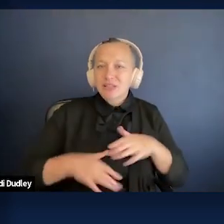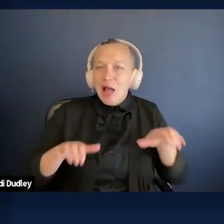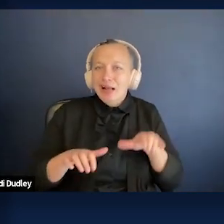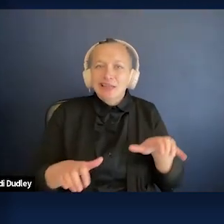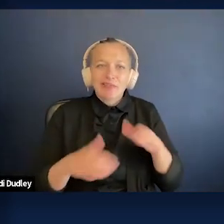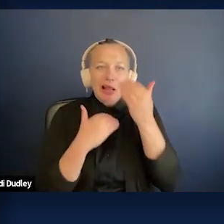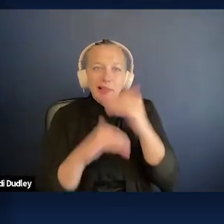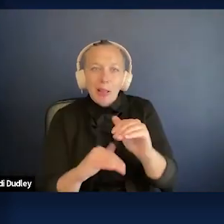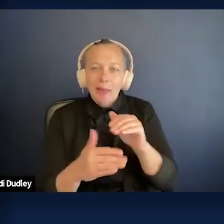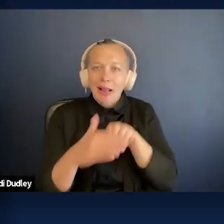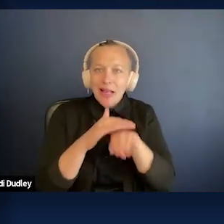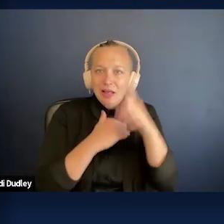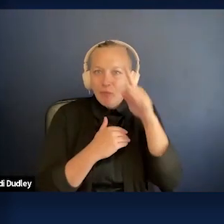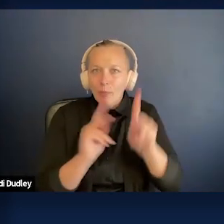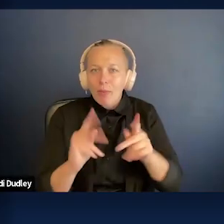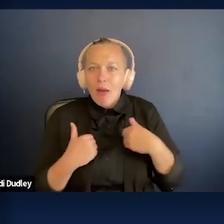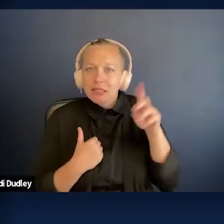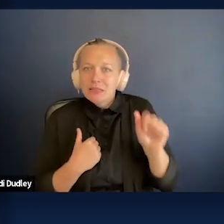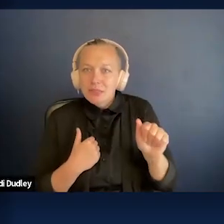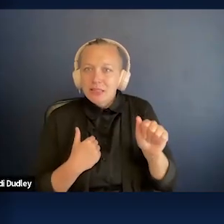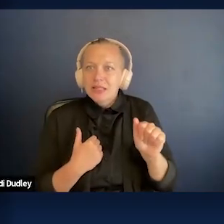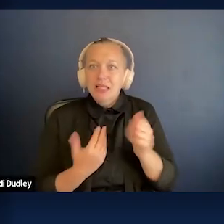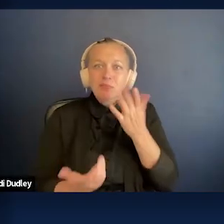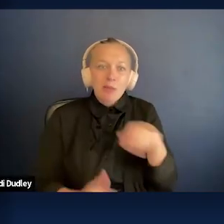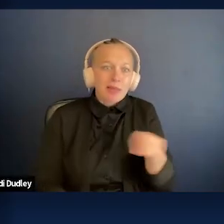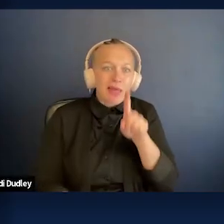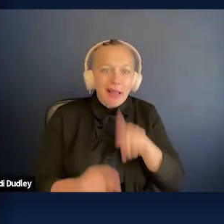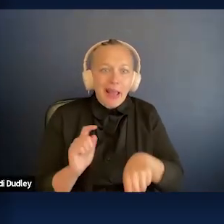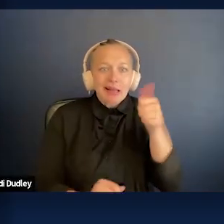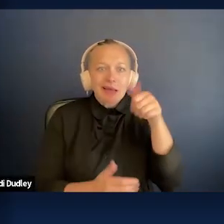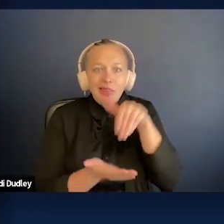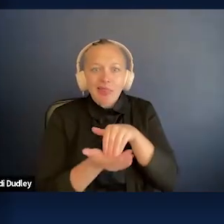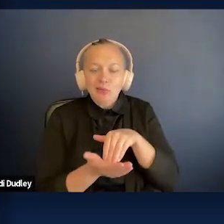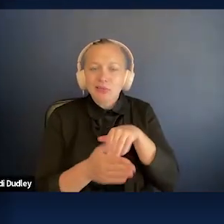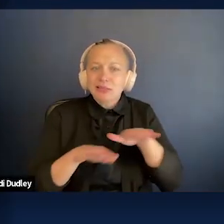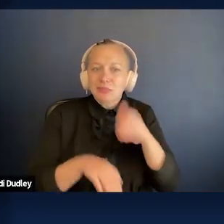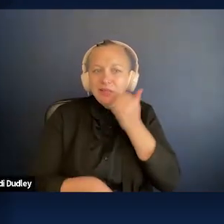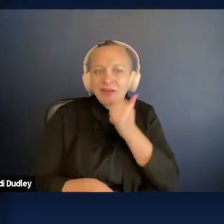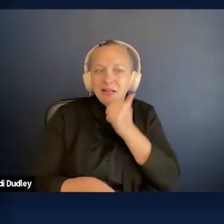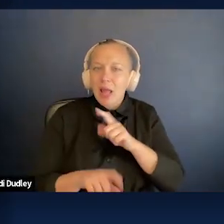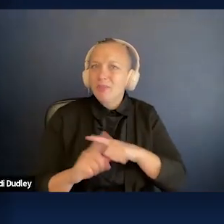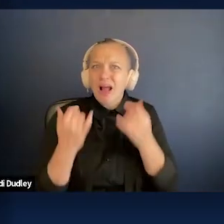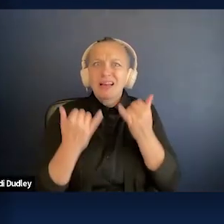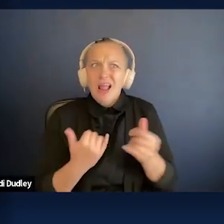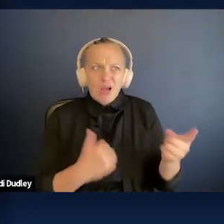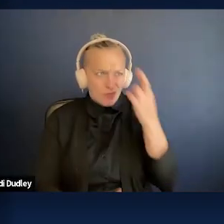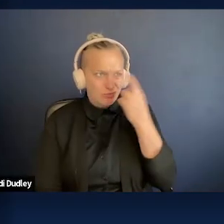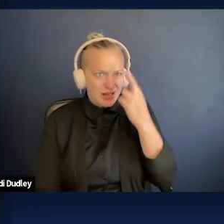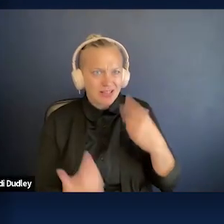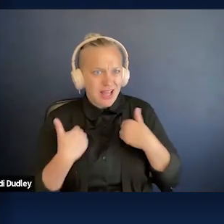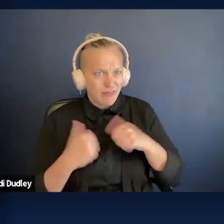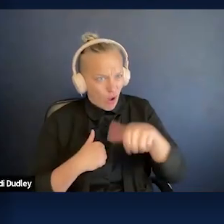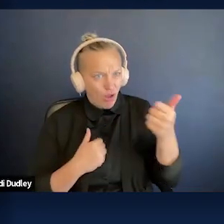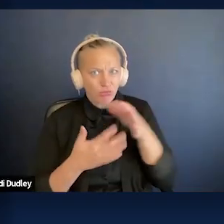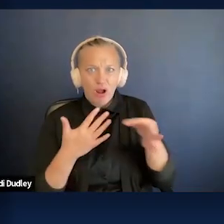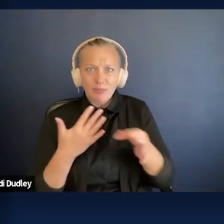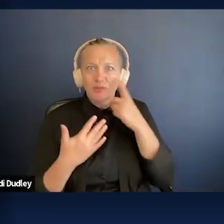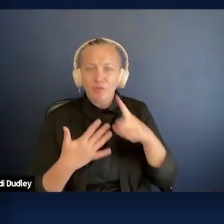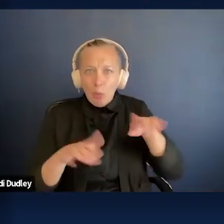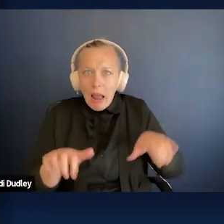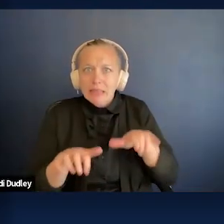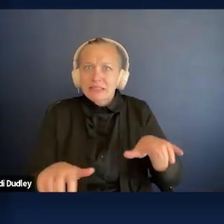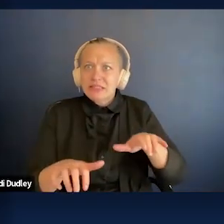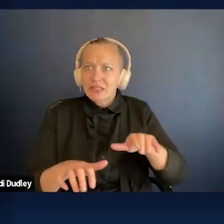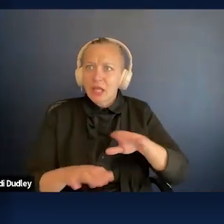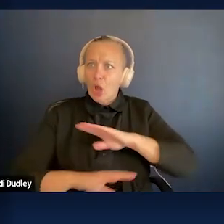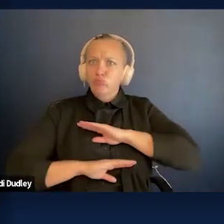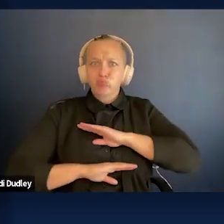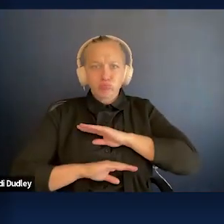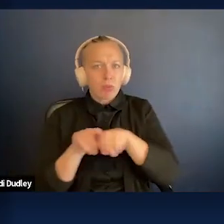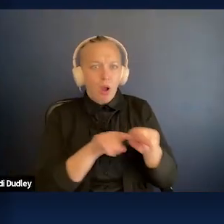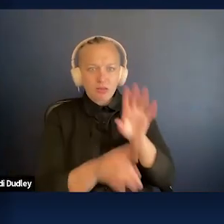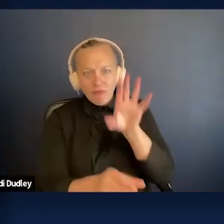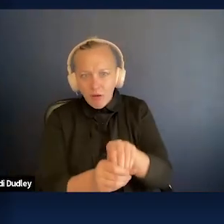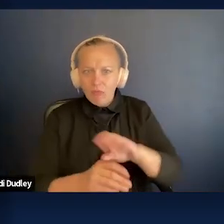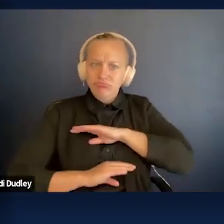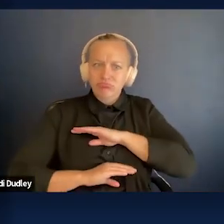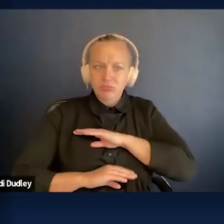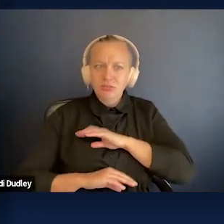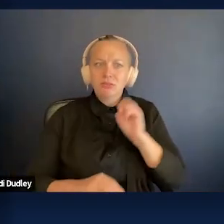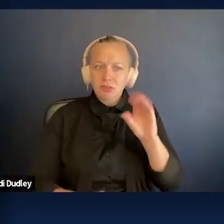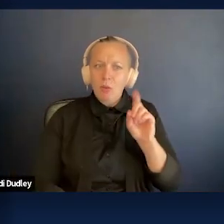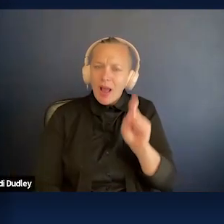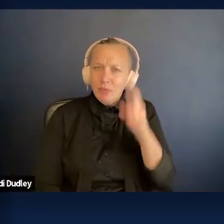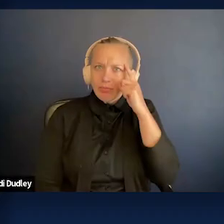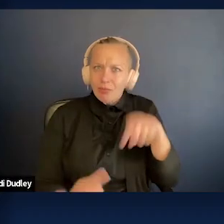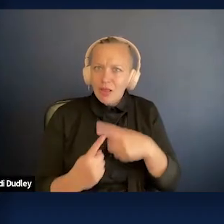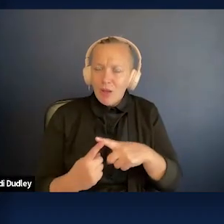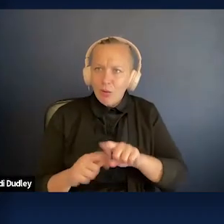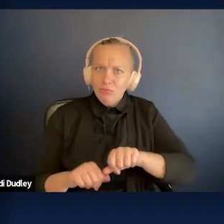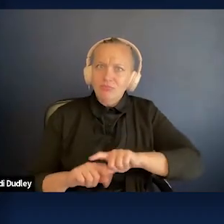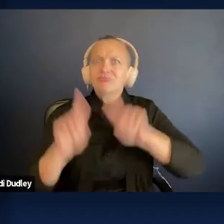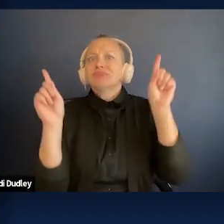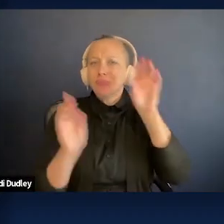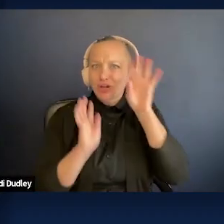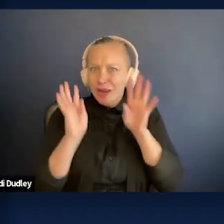Understanding that maybe some individuals may not be able to get 10,000 steps a day, but there's other ways that they can be active and have community. And that's something that's really important not to disregard, especially for patients who have physical disabilities.